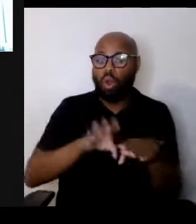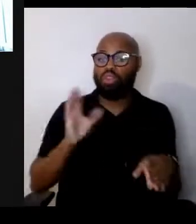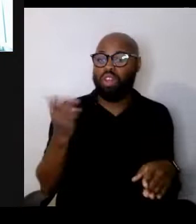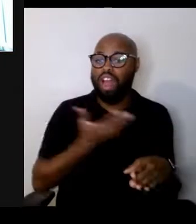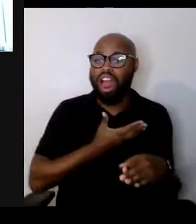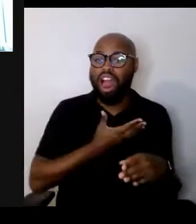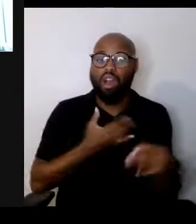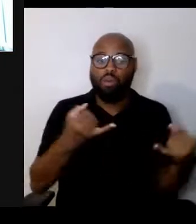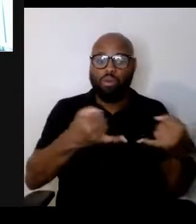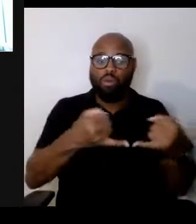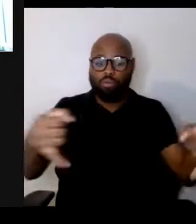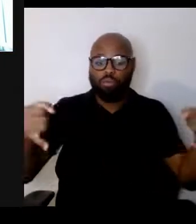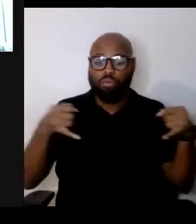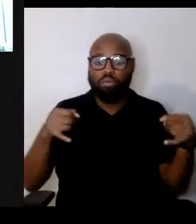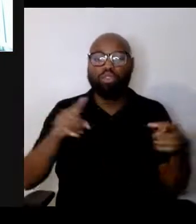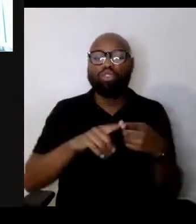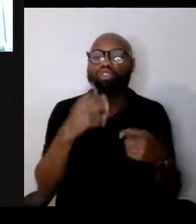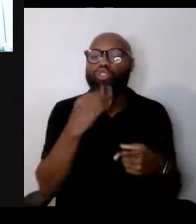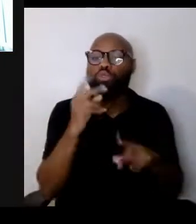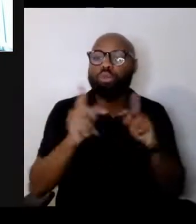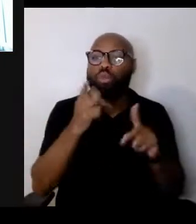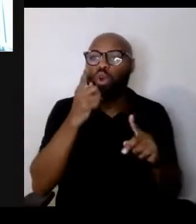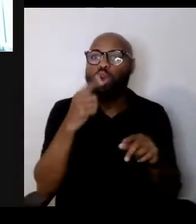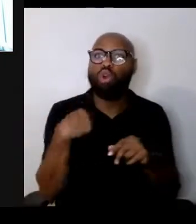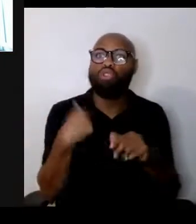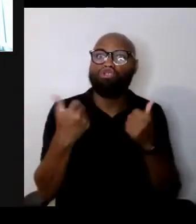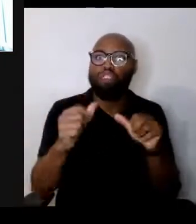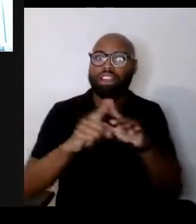to Jewish people that were fleeing Nazi Germany.